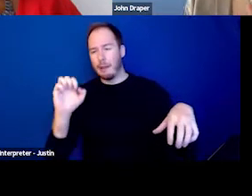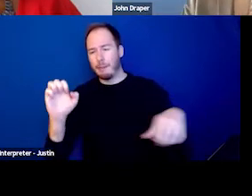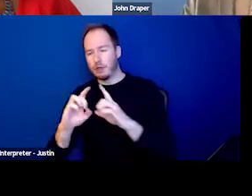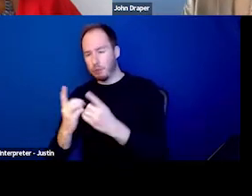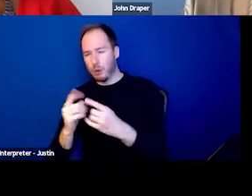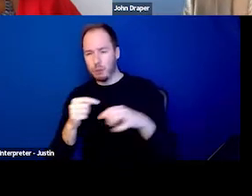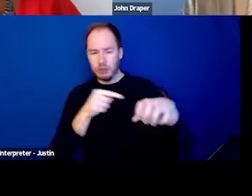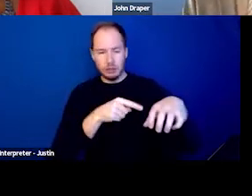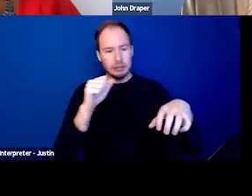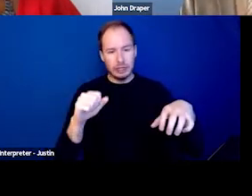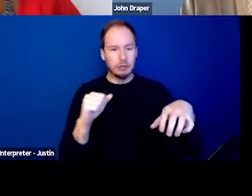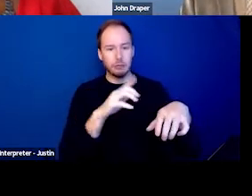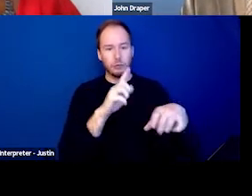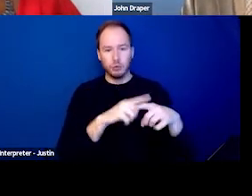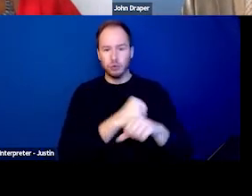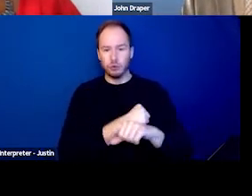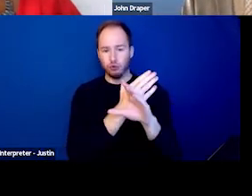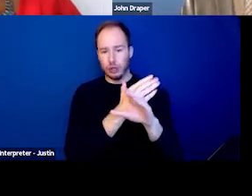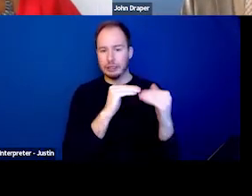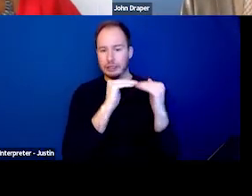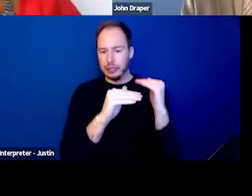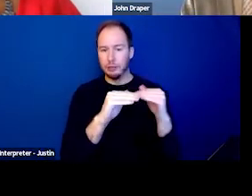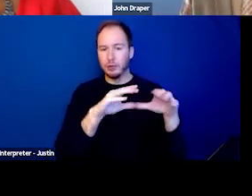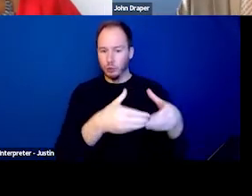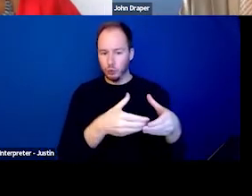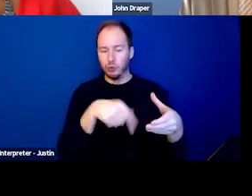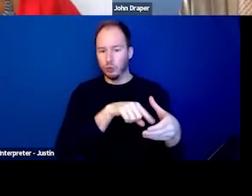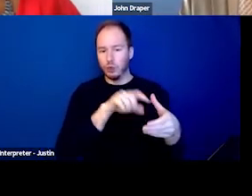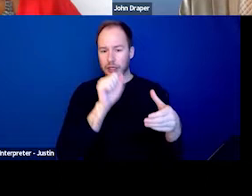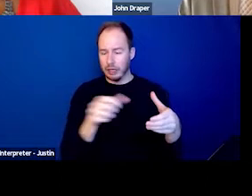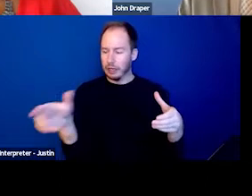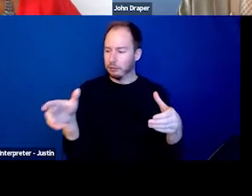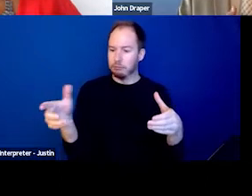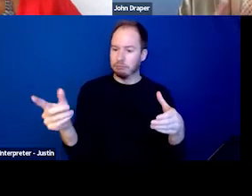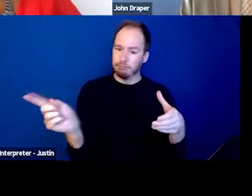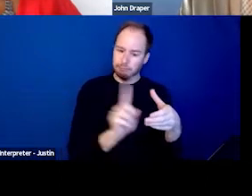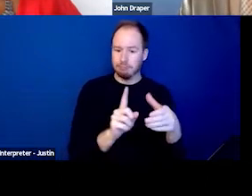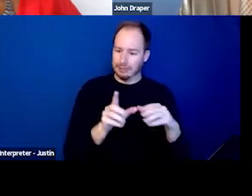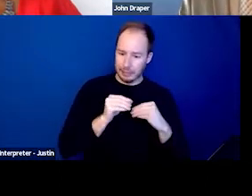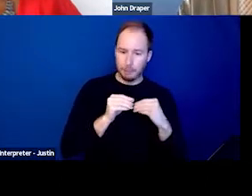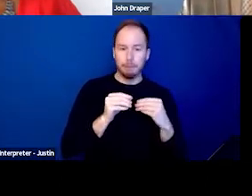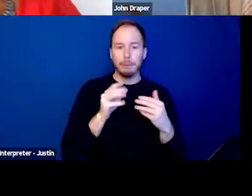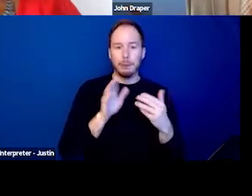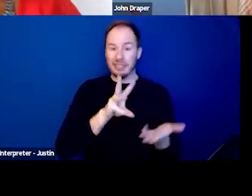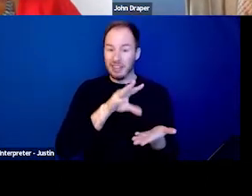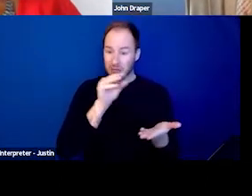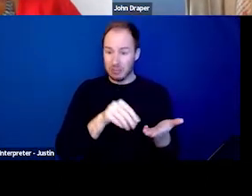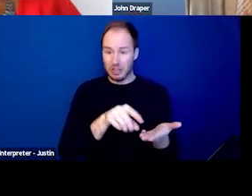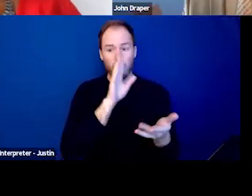they can take them to a crisis stabilization unit there who can immediately accept them. And 65% of the time they're discharged to the community.